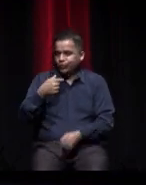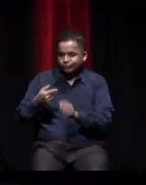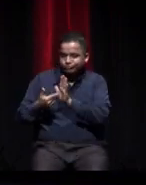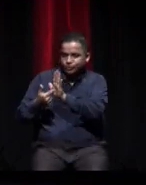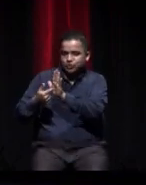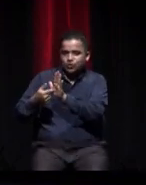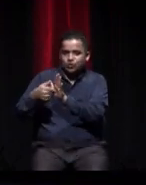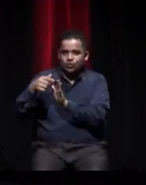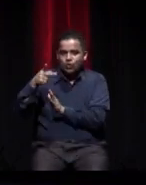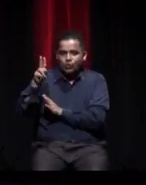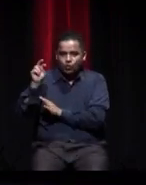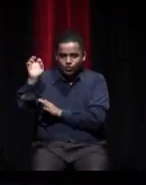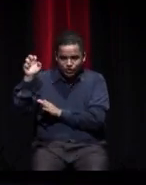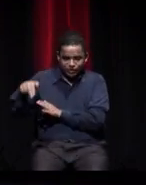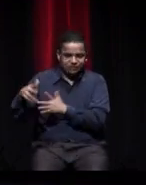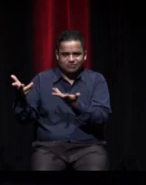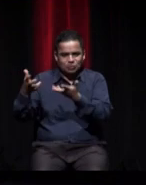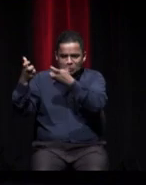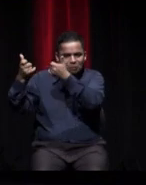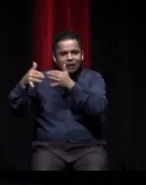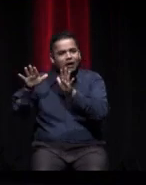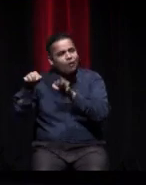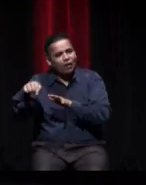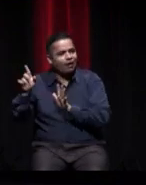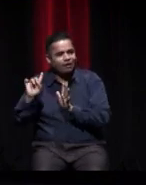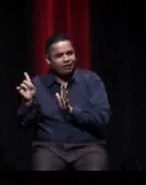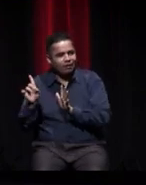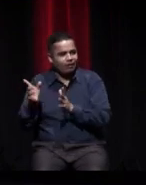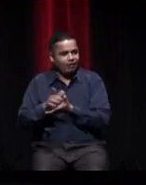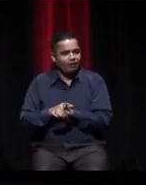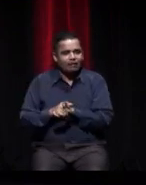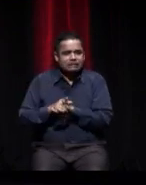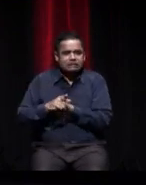I'm not talking about assumptions here.